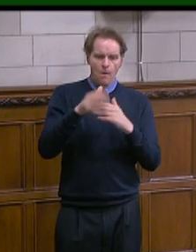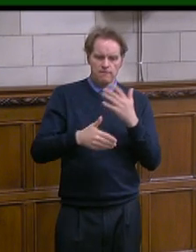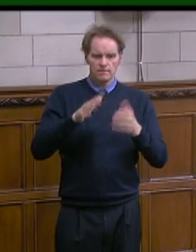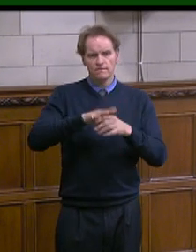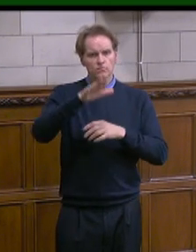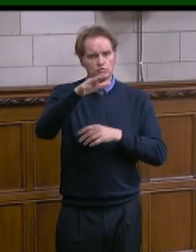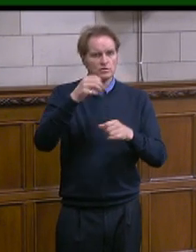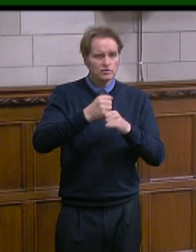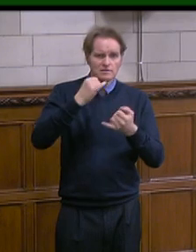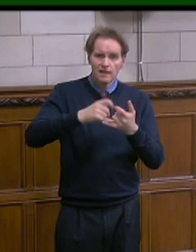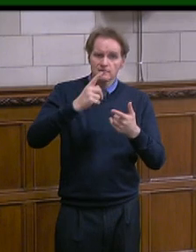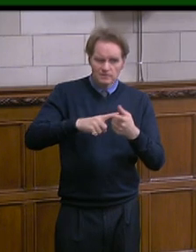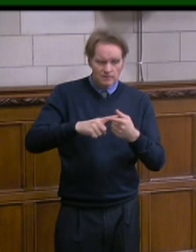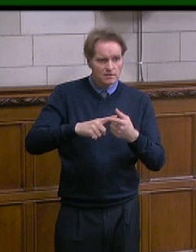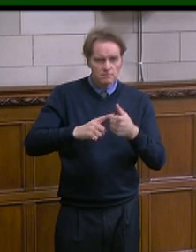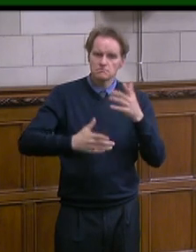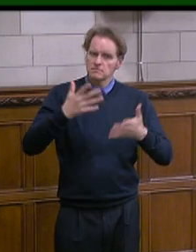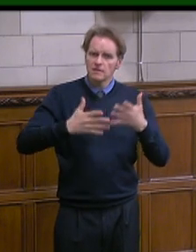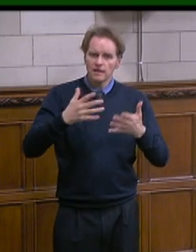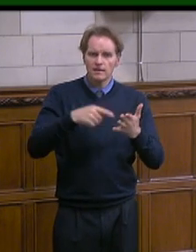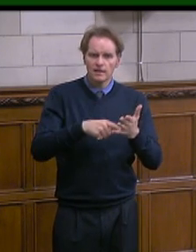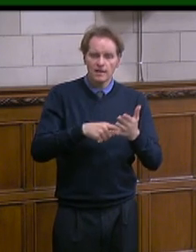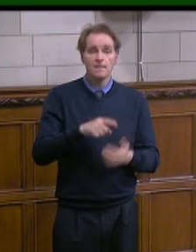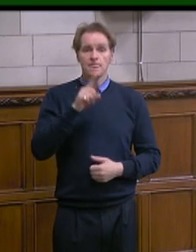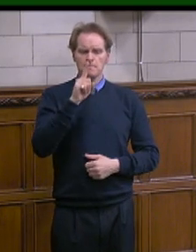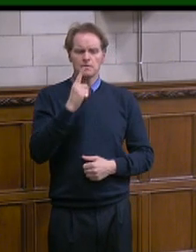The least I hope that the Minister can do, however, would be to agree to take the matter